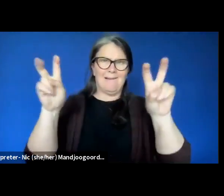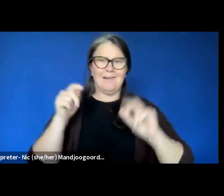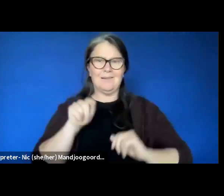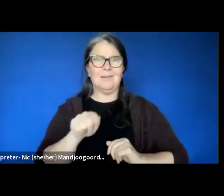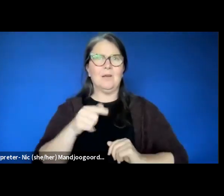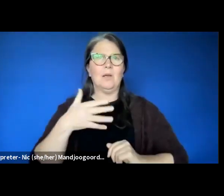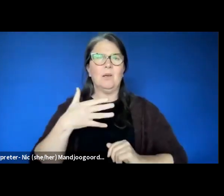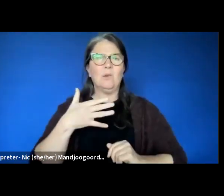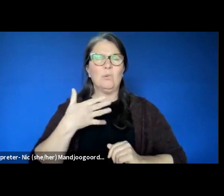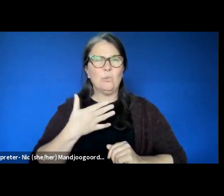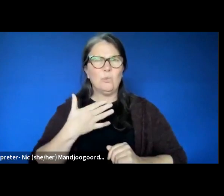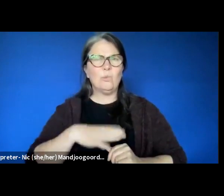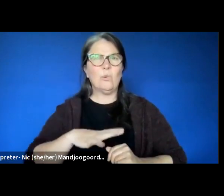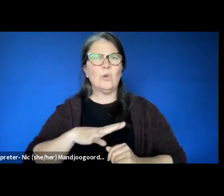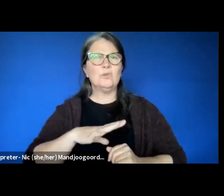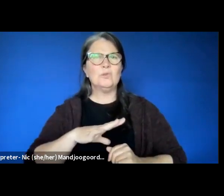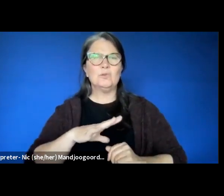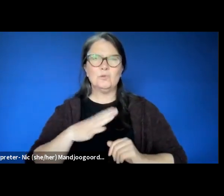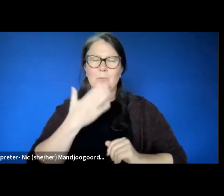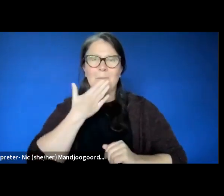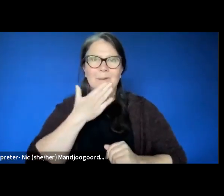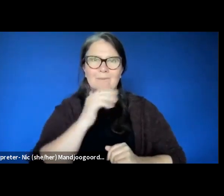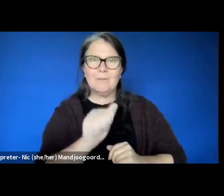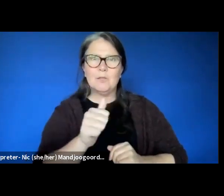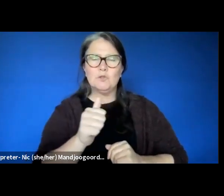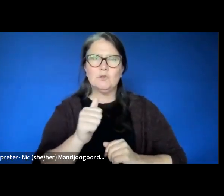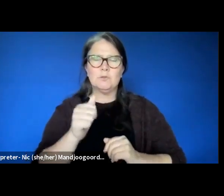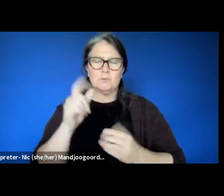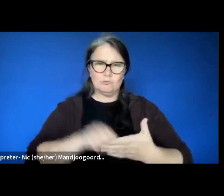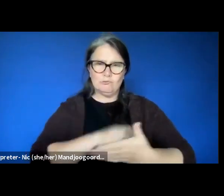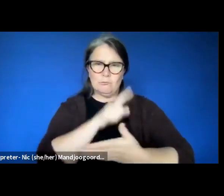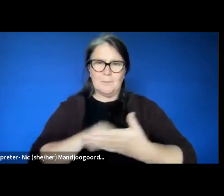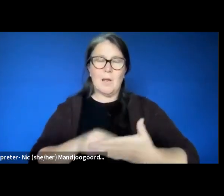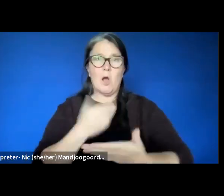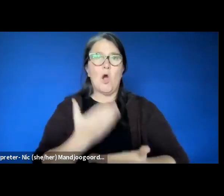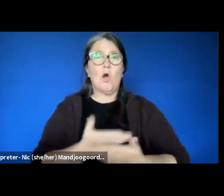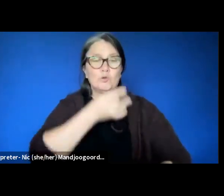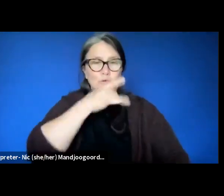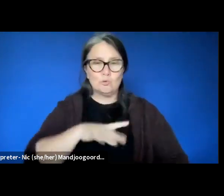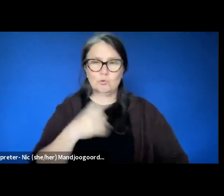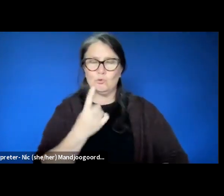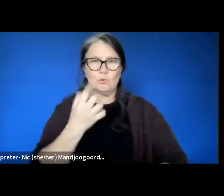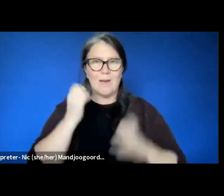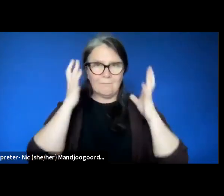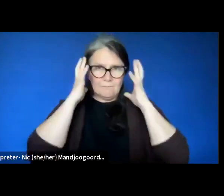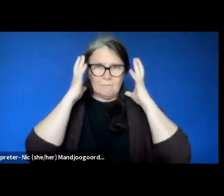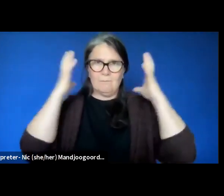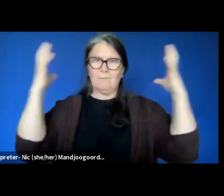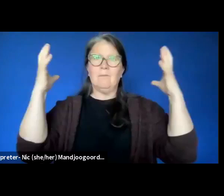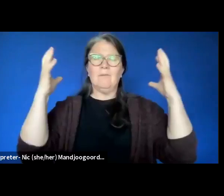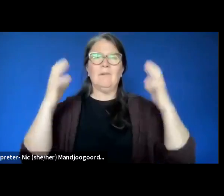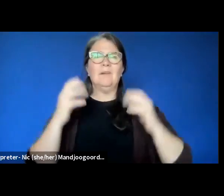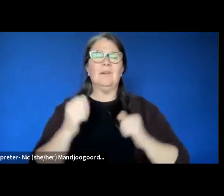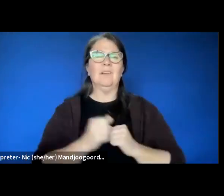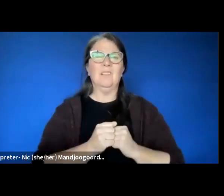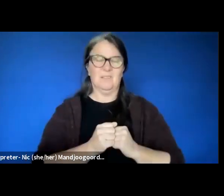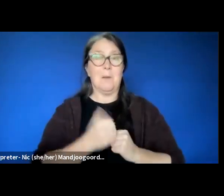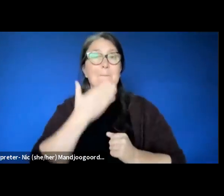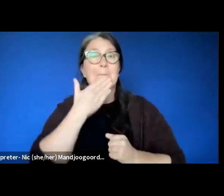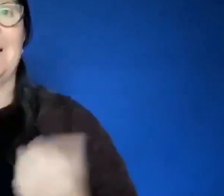end discrimination against students with effort texted here in Australia and independent schools, singing independent schools. See herself pen hit. today